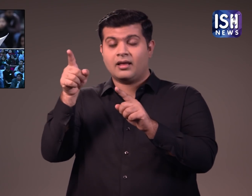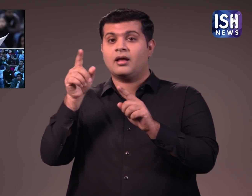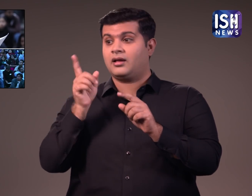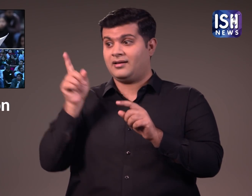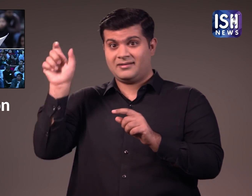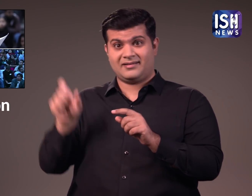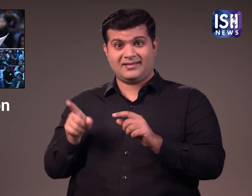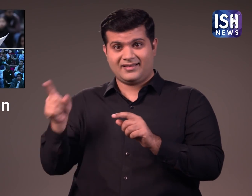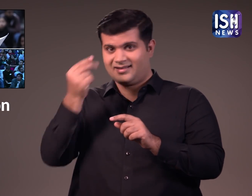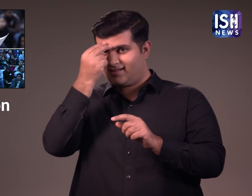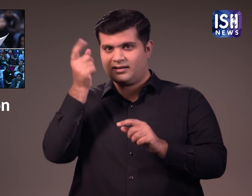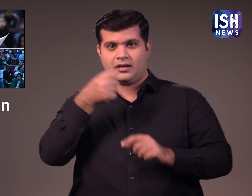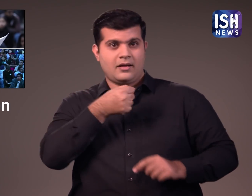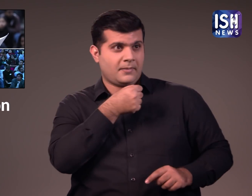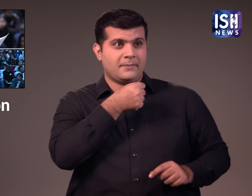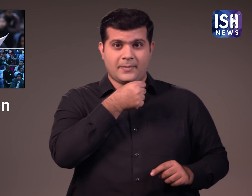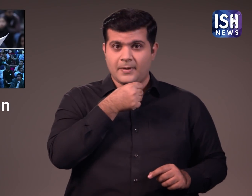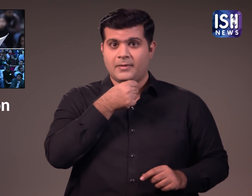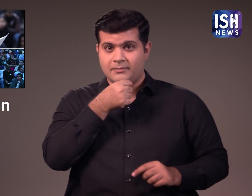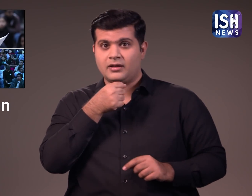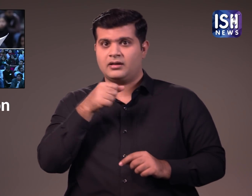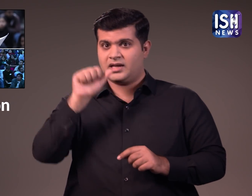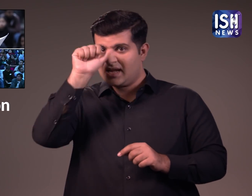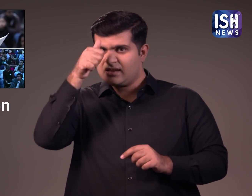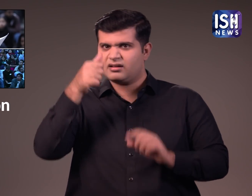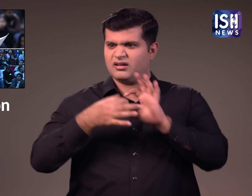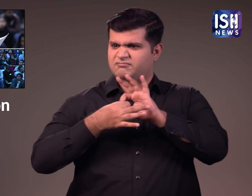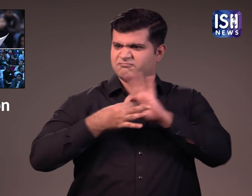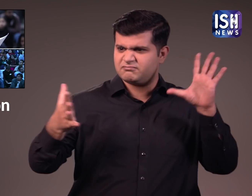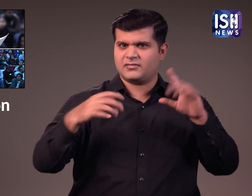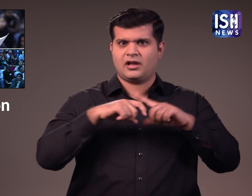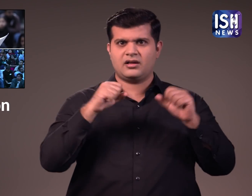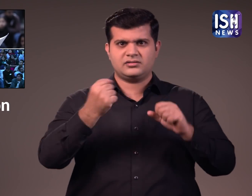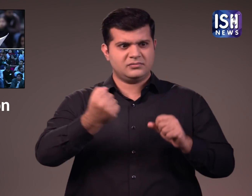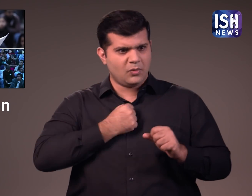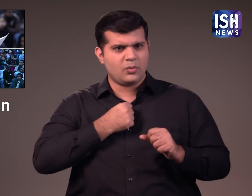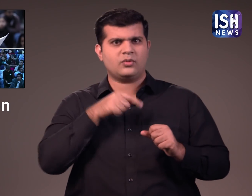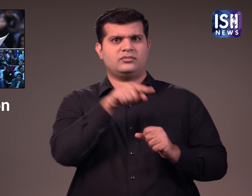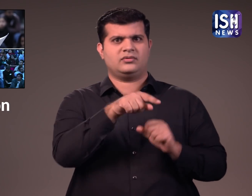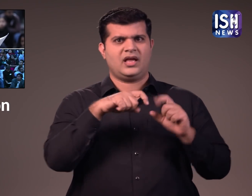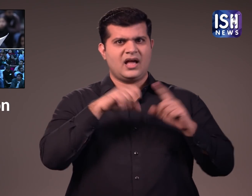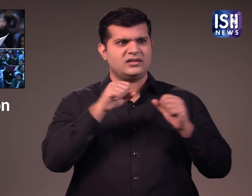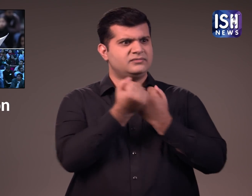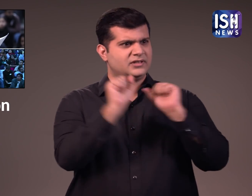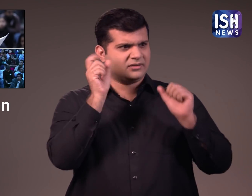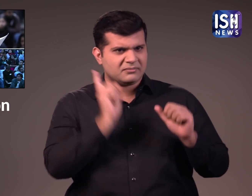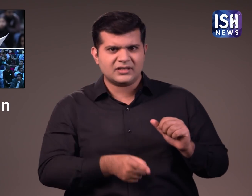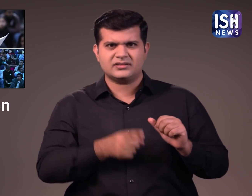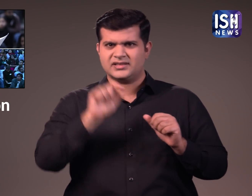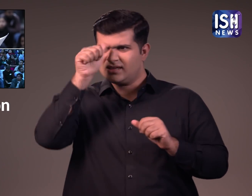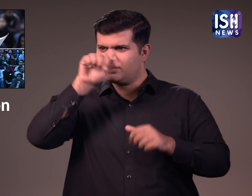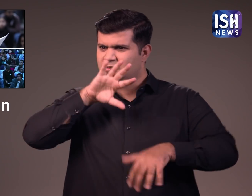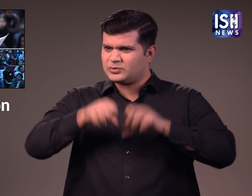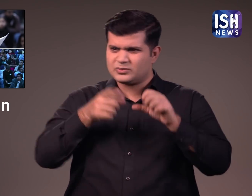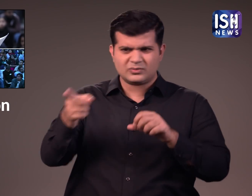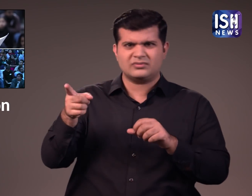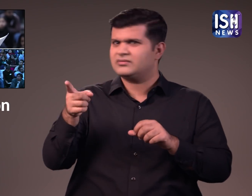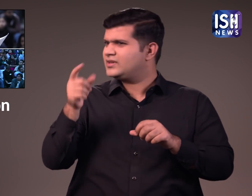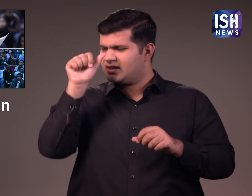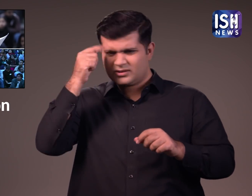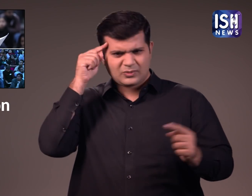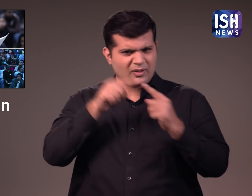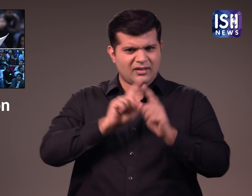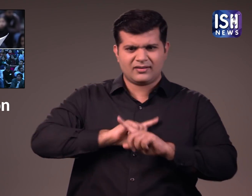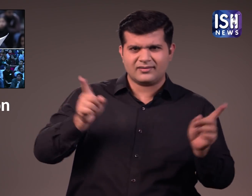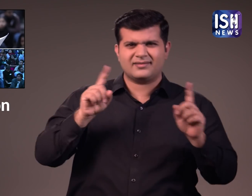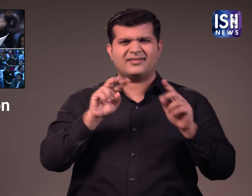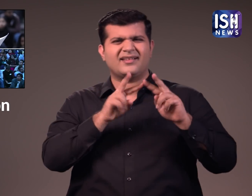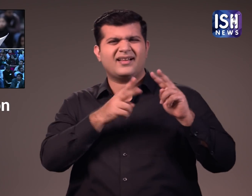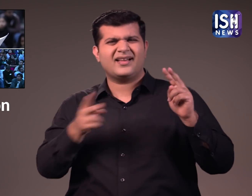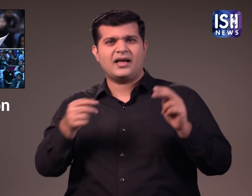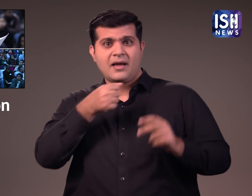In the film she spoke about independent Kashmir and her anti-hindu beliefs.